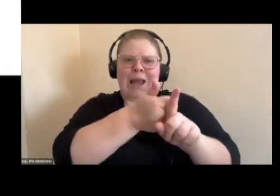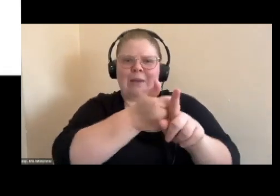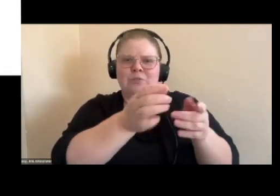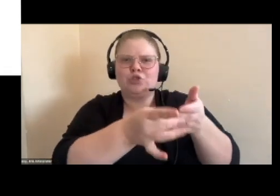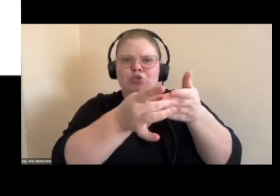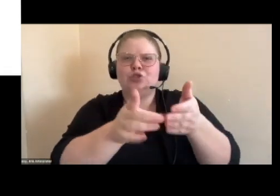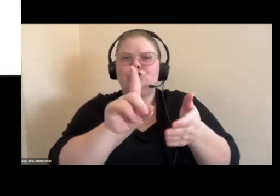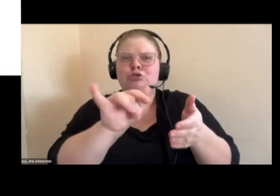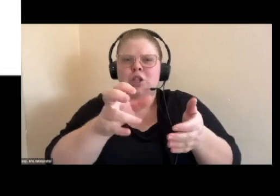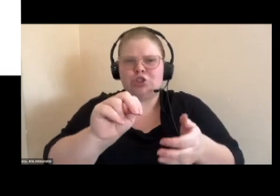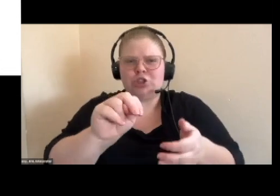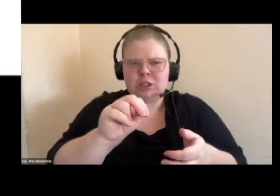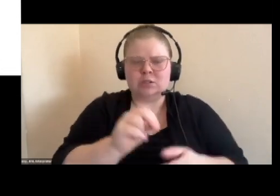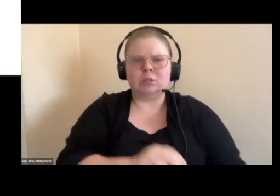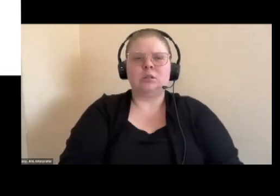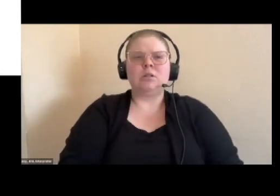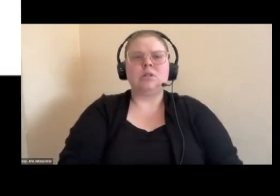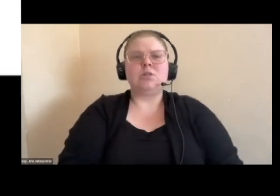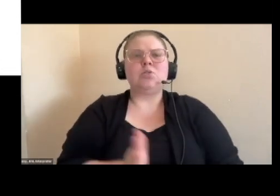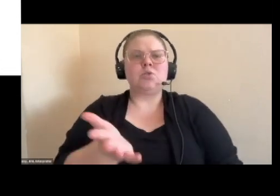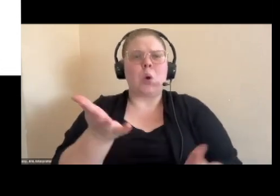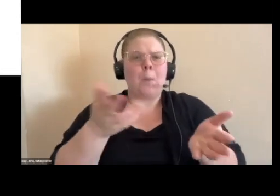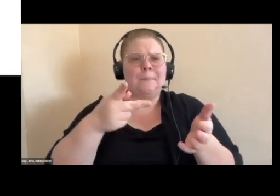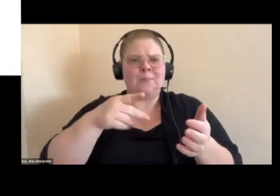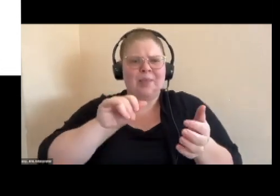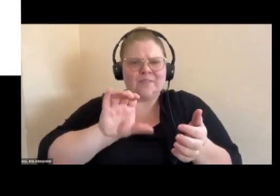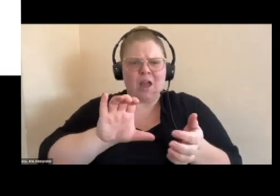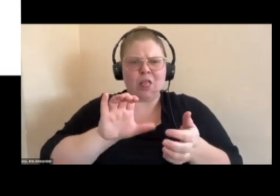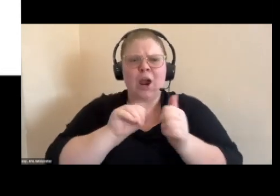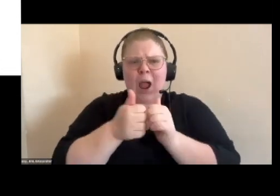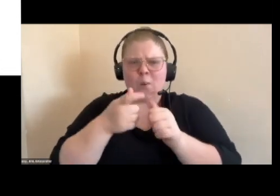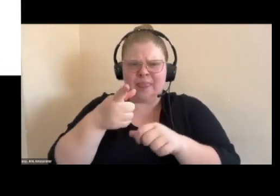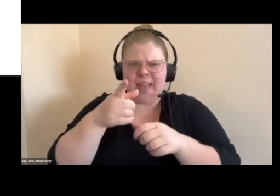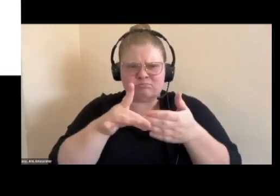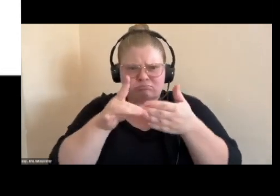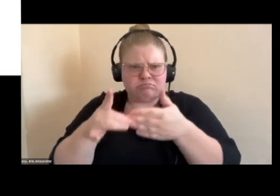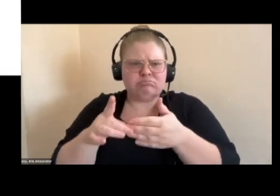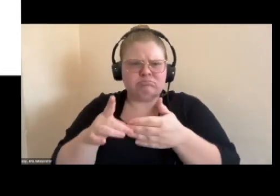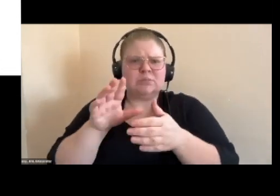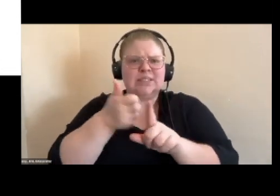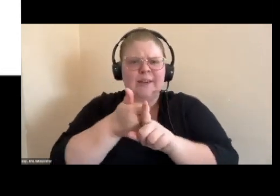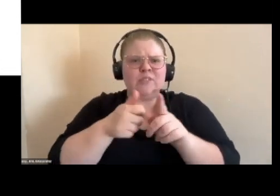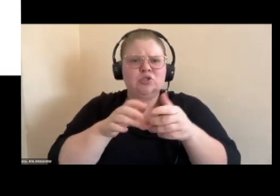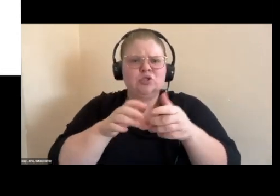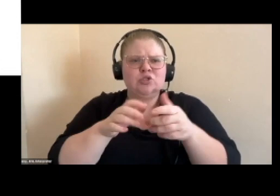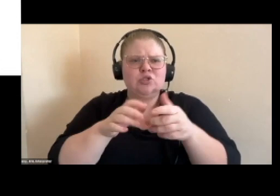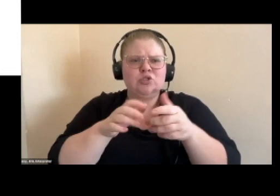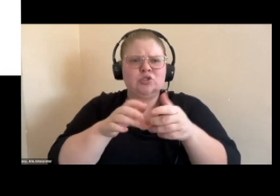self directing their HCBS to explore equity in access systemic barriers and